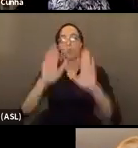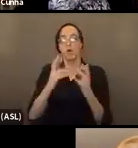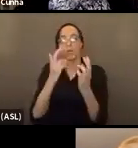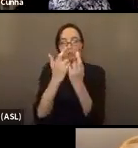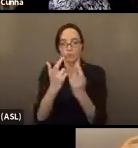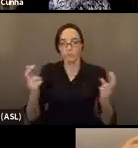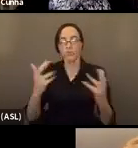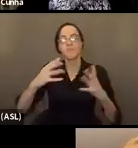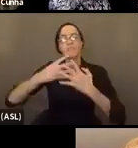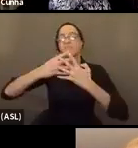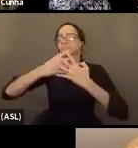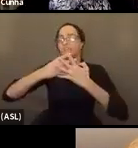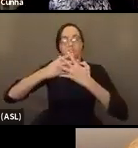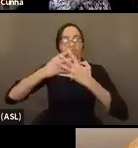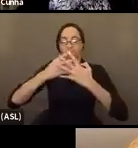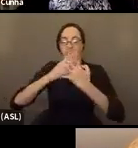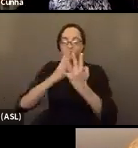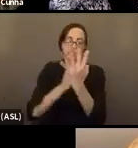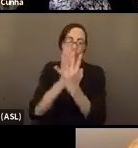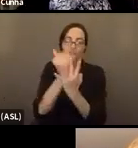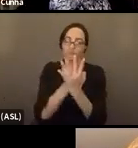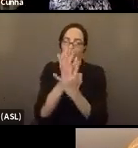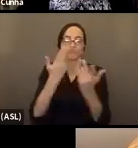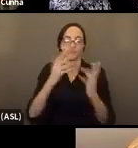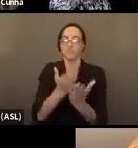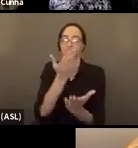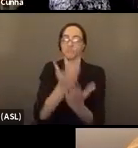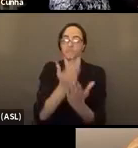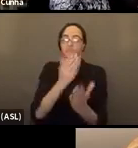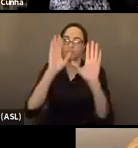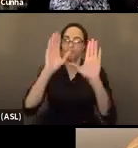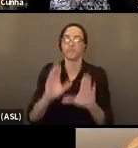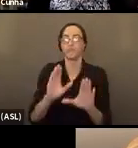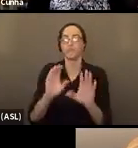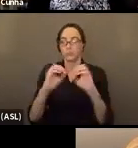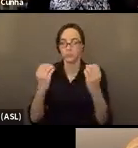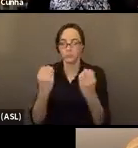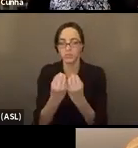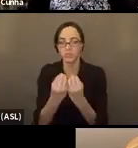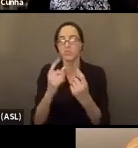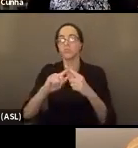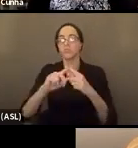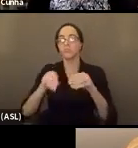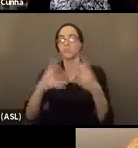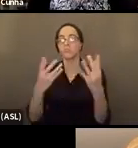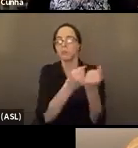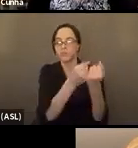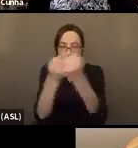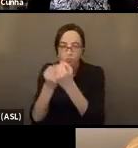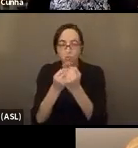has information in there during disasters that that the county has had with maps and zones that